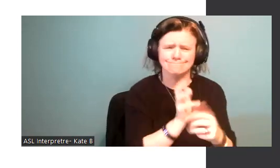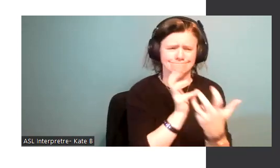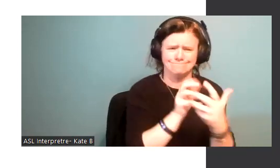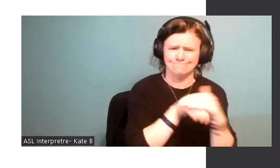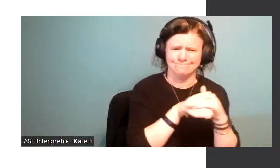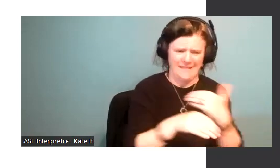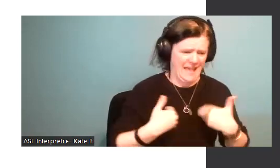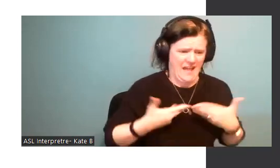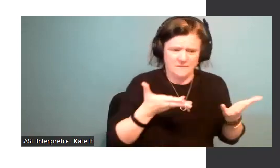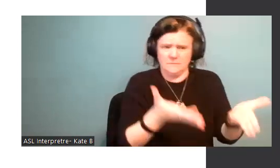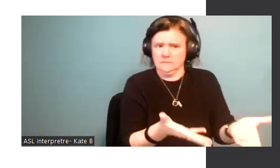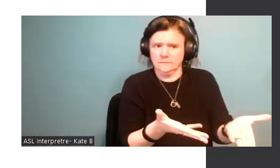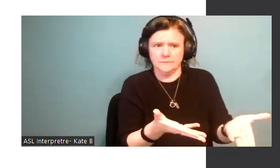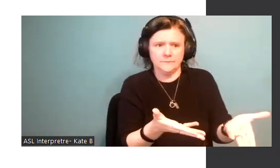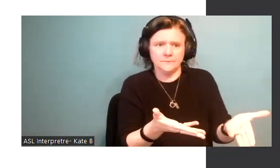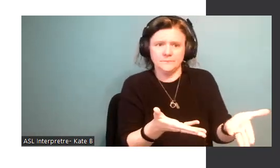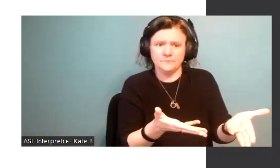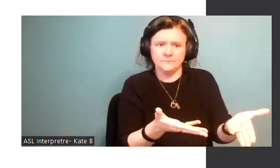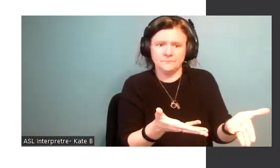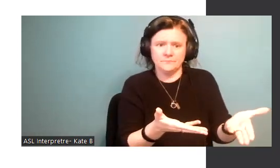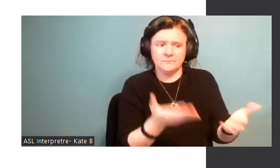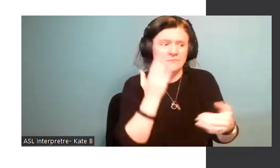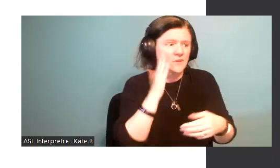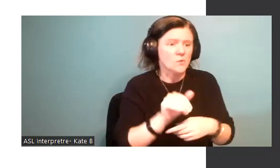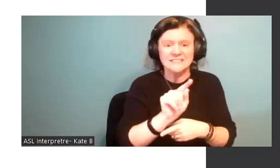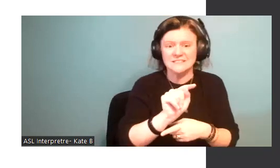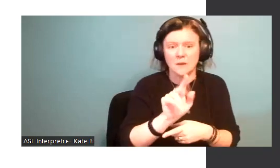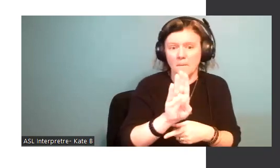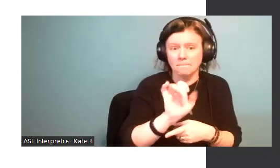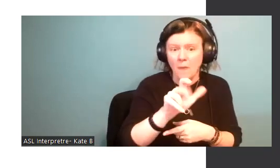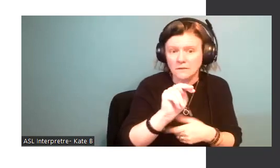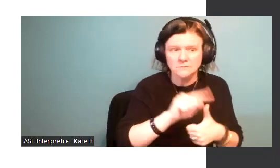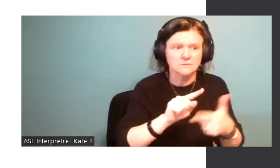we want to use native elements when possible.